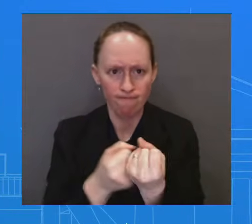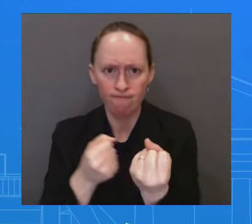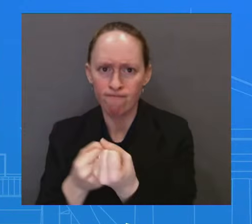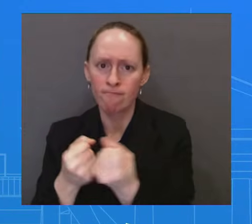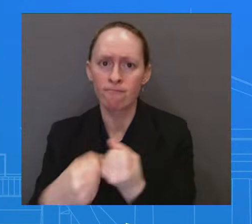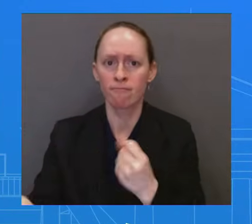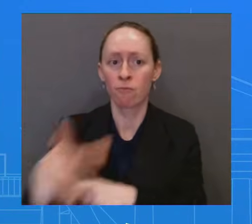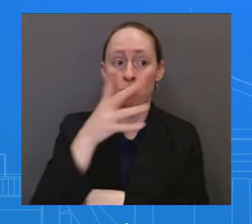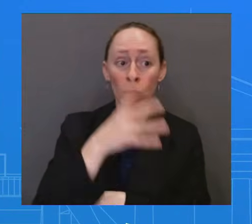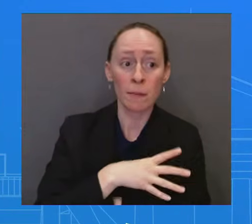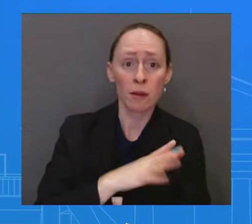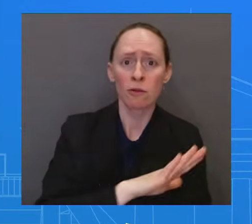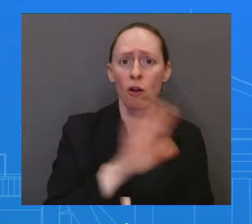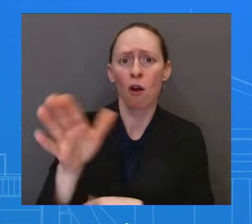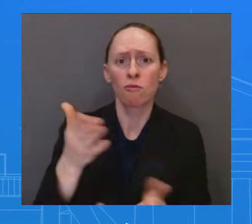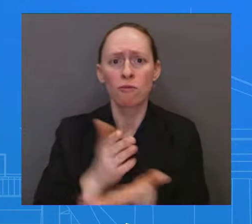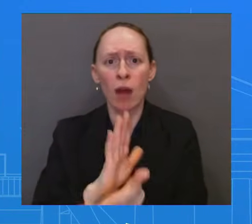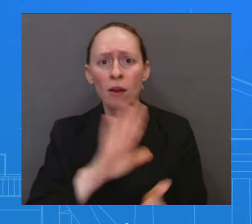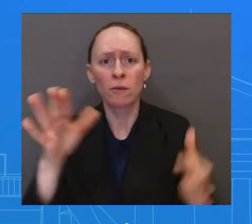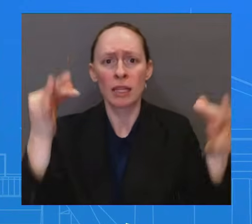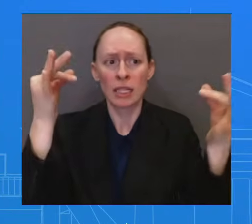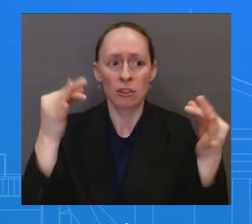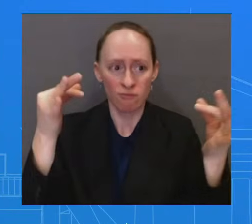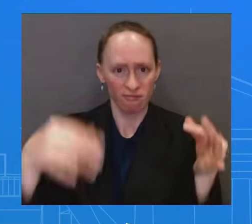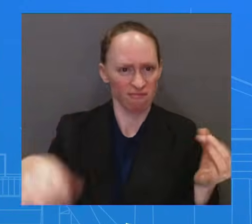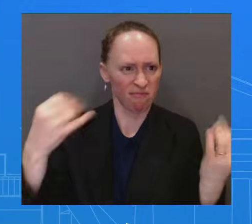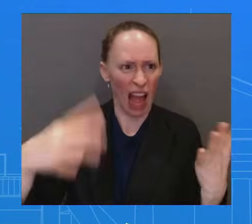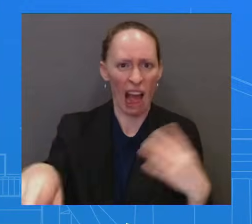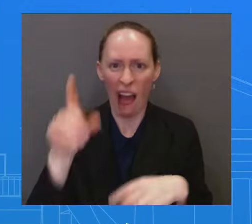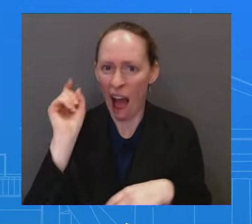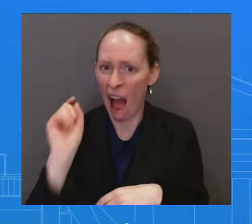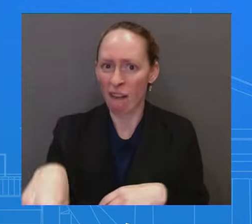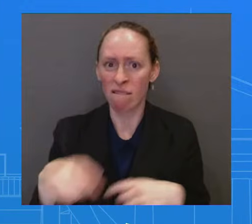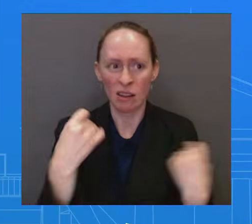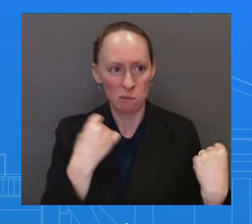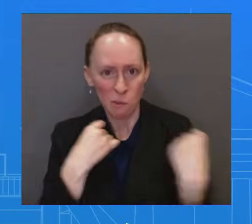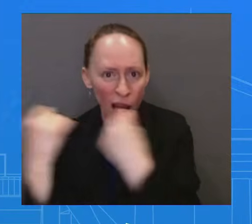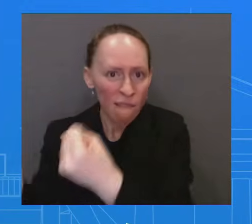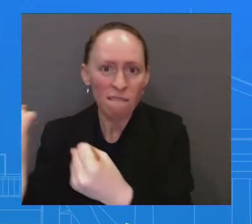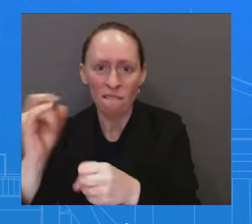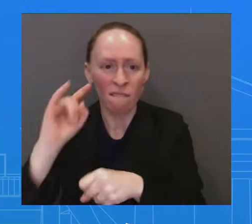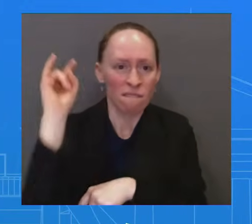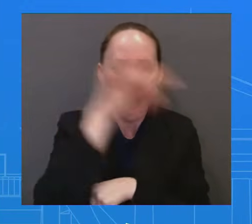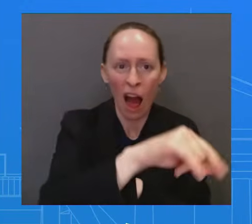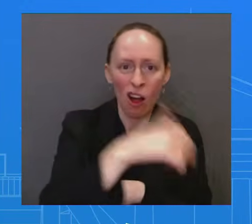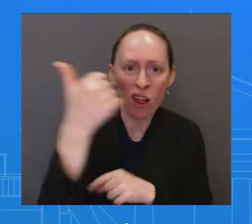Onto the economy for a second. Over 14 million jobs have been created under President Biden.